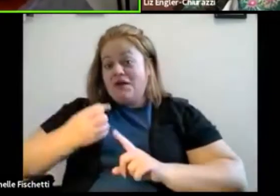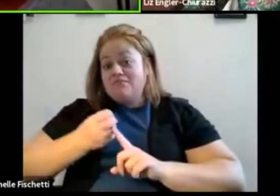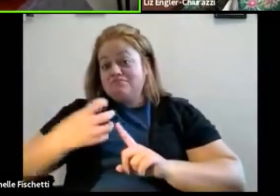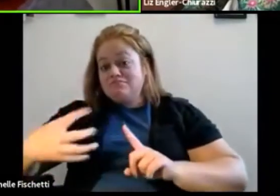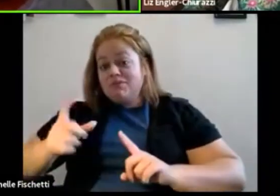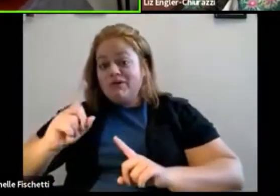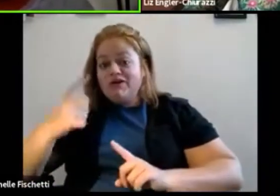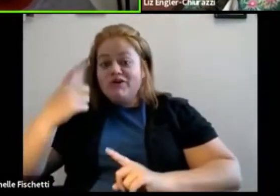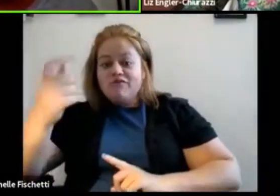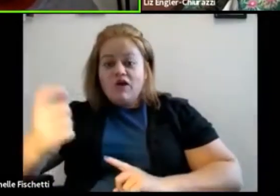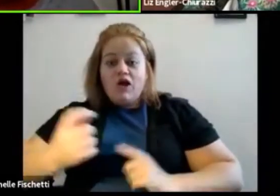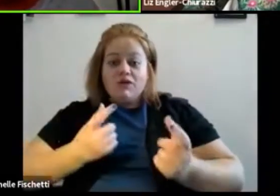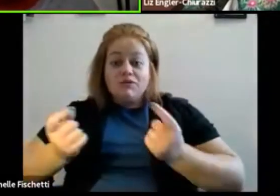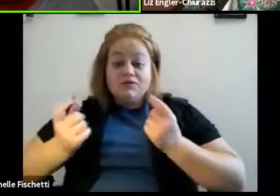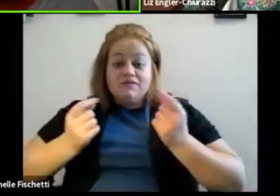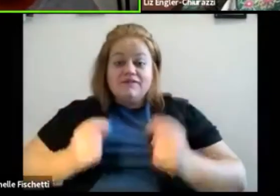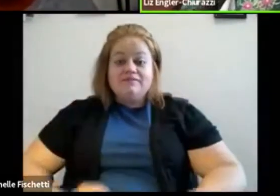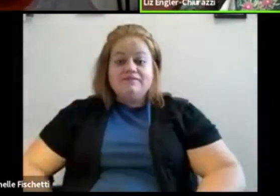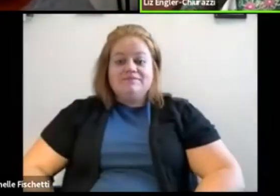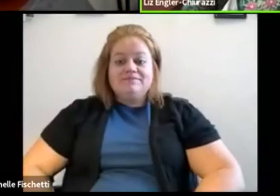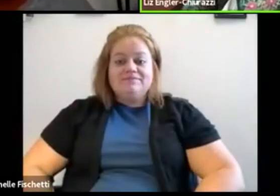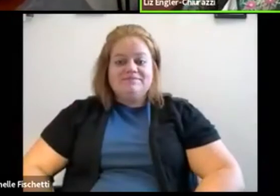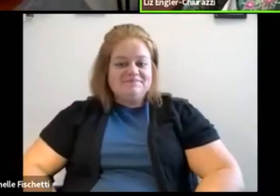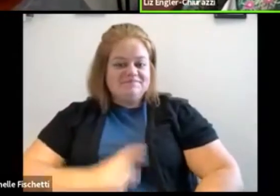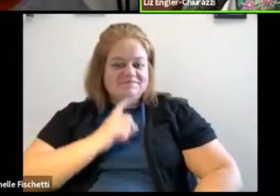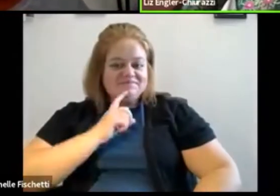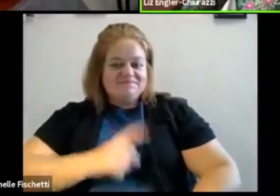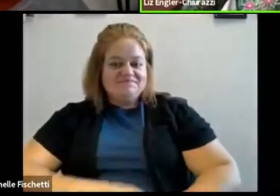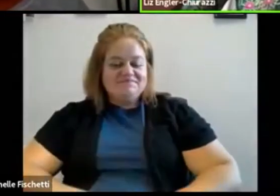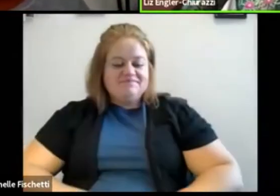about that. Sure and science is one of these really